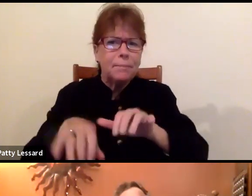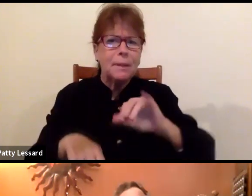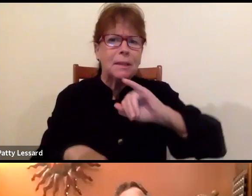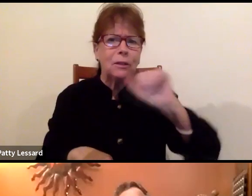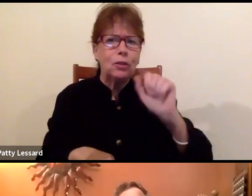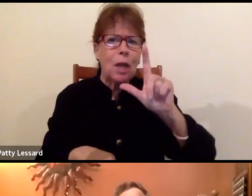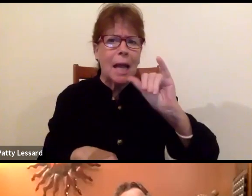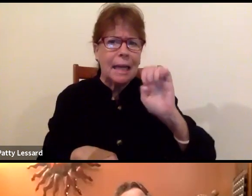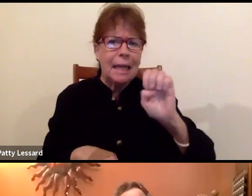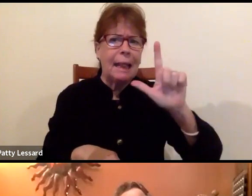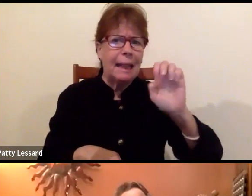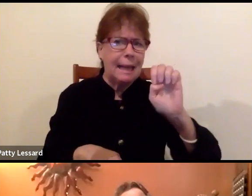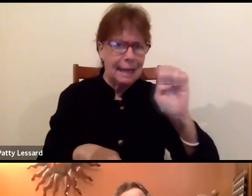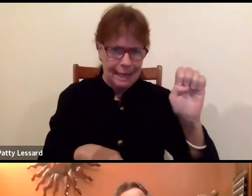Smita, I know you can help us with this.